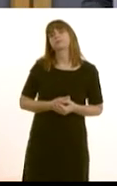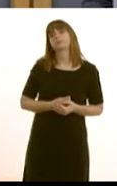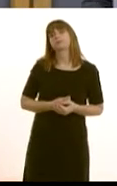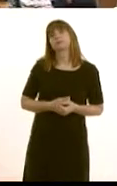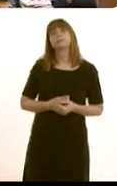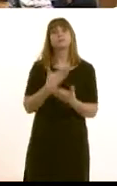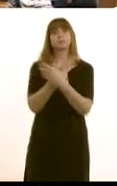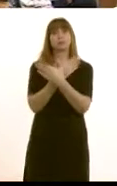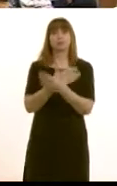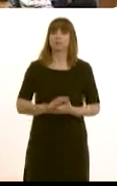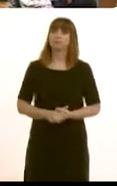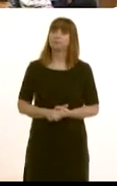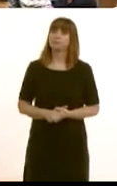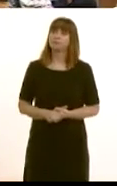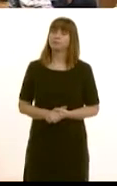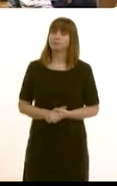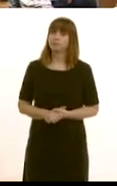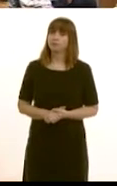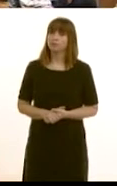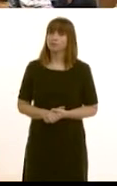Democrats, Kirsty Williams. Kirsty Williams: Thank you, Presiding Officer.